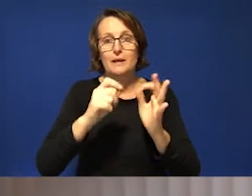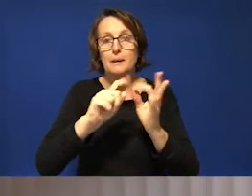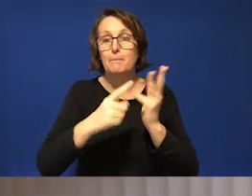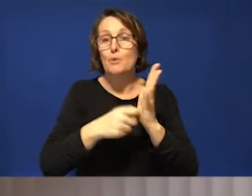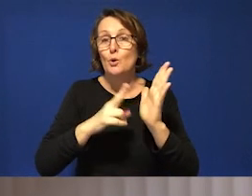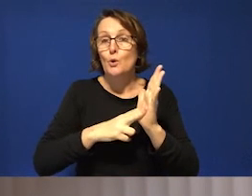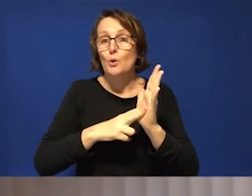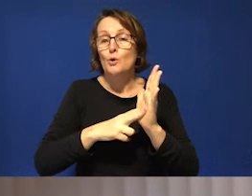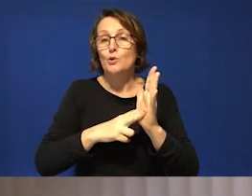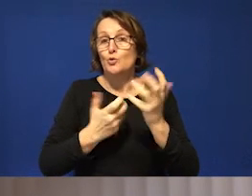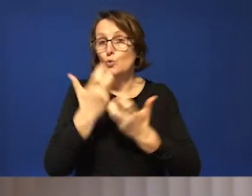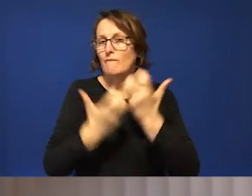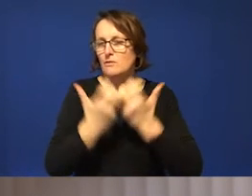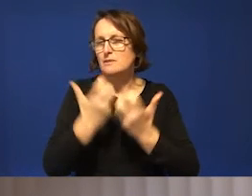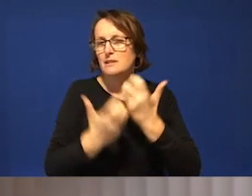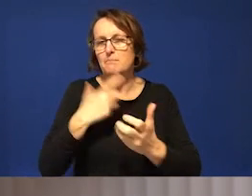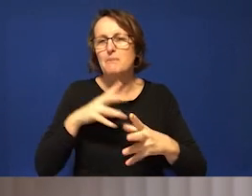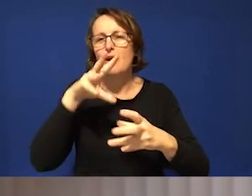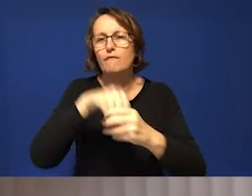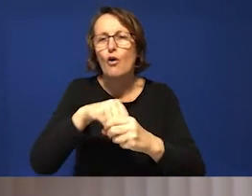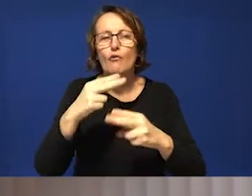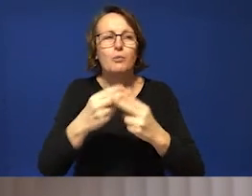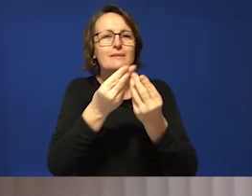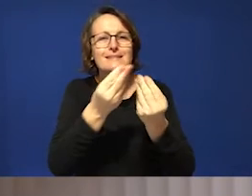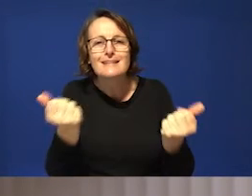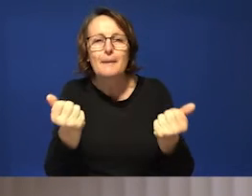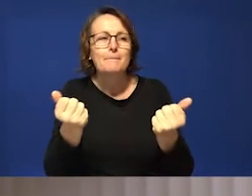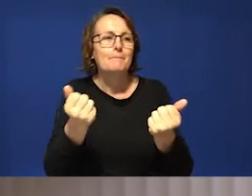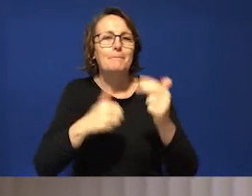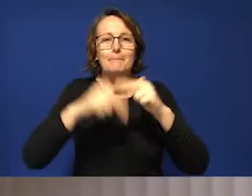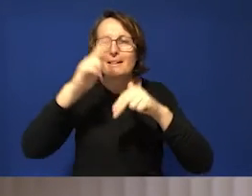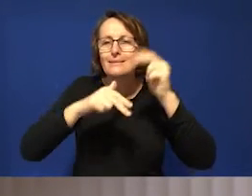and I was involved in some of the buildings